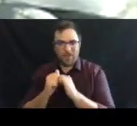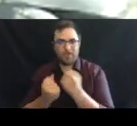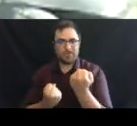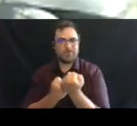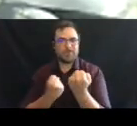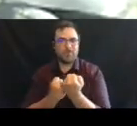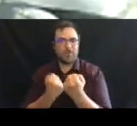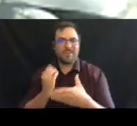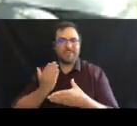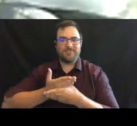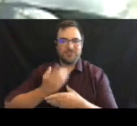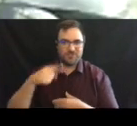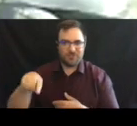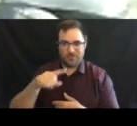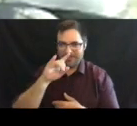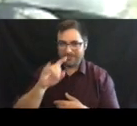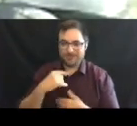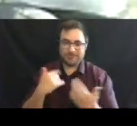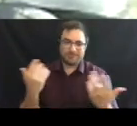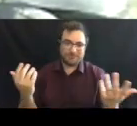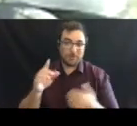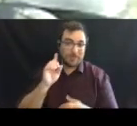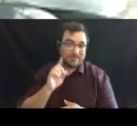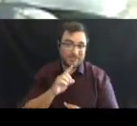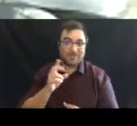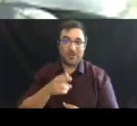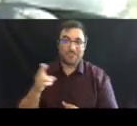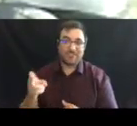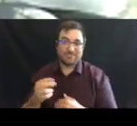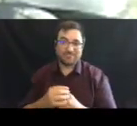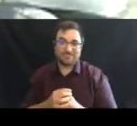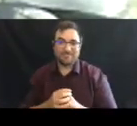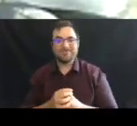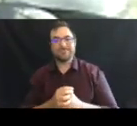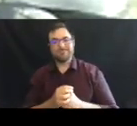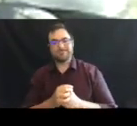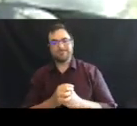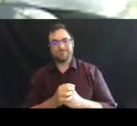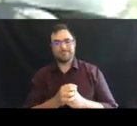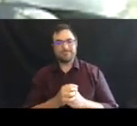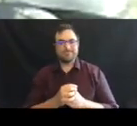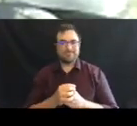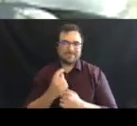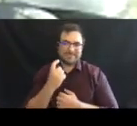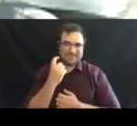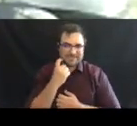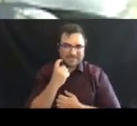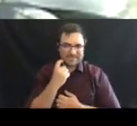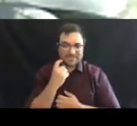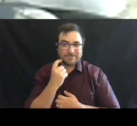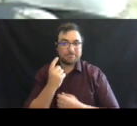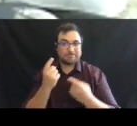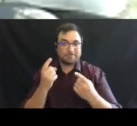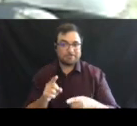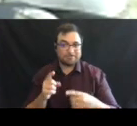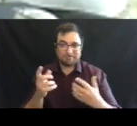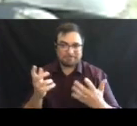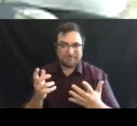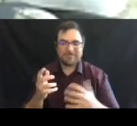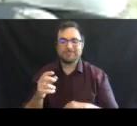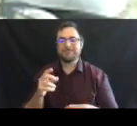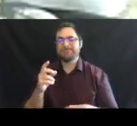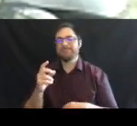or hard of hearing. So one of the problems with... so okay I'm gonna